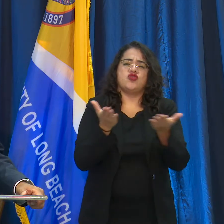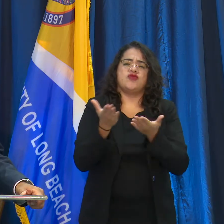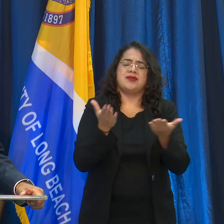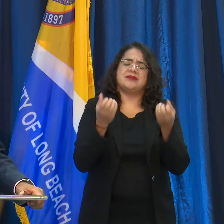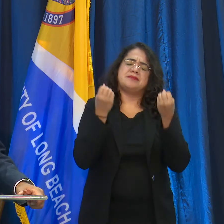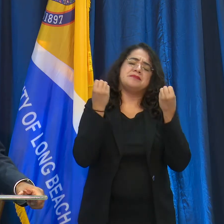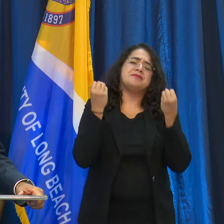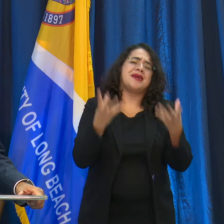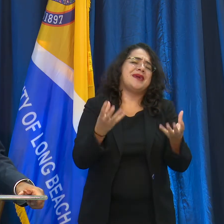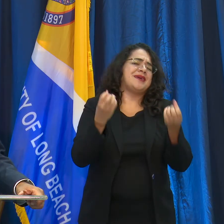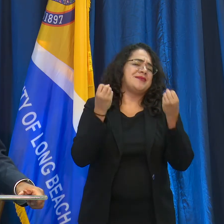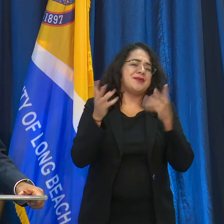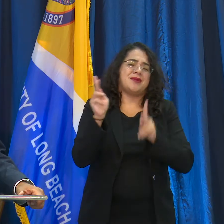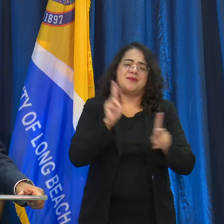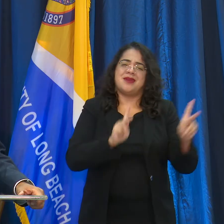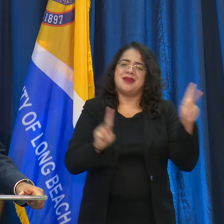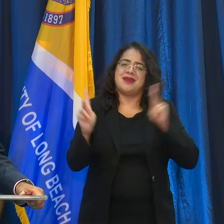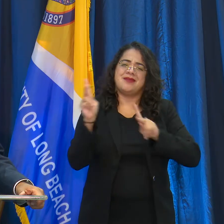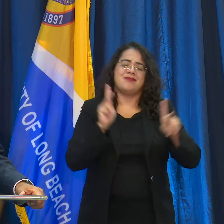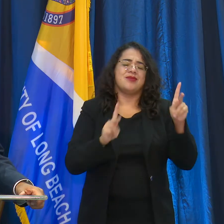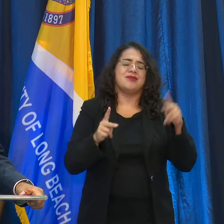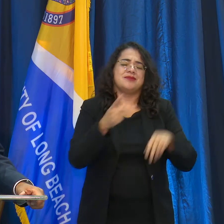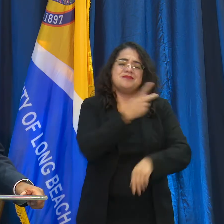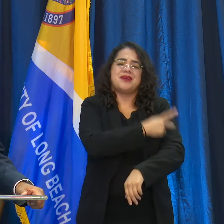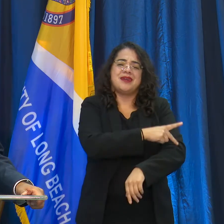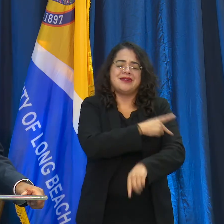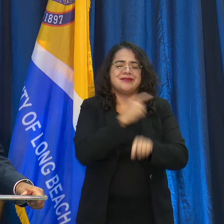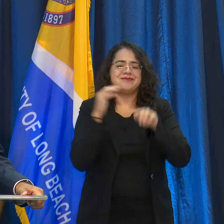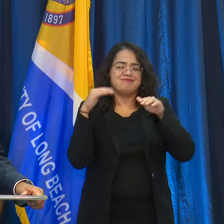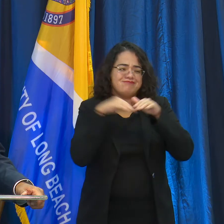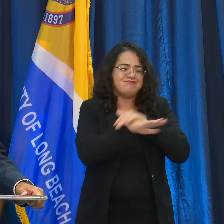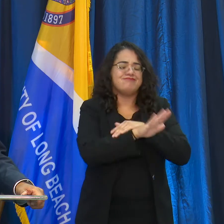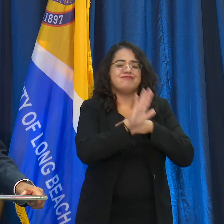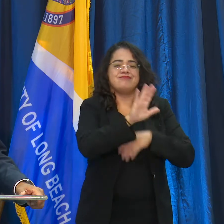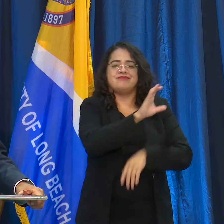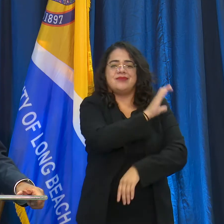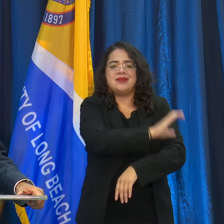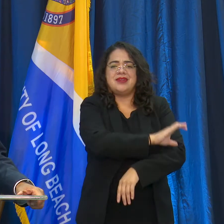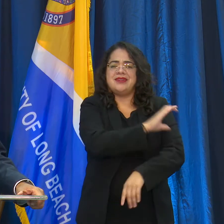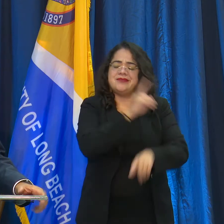that need it most of her career. More than